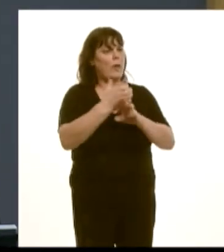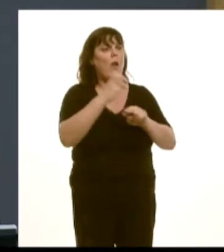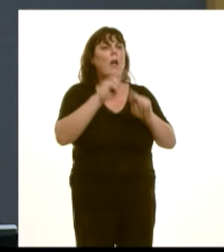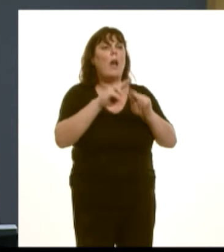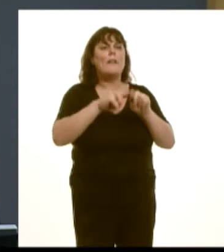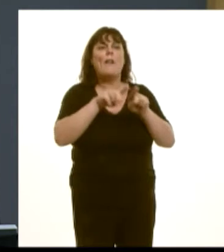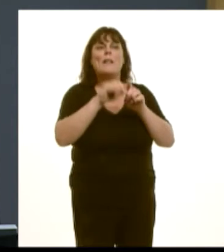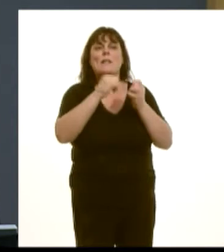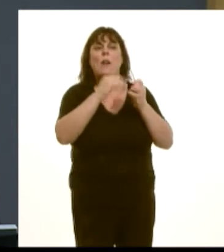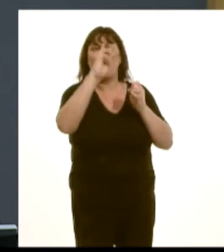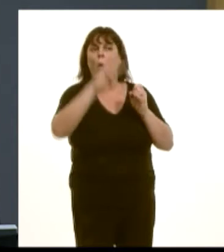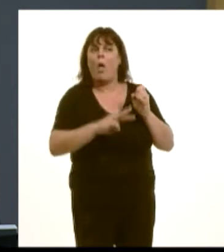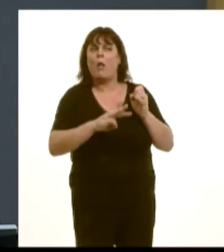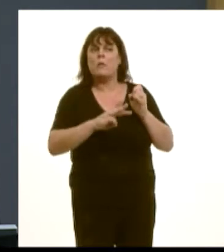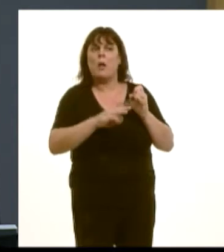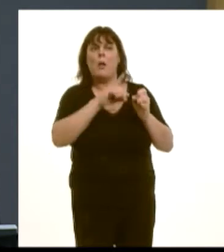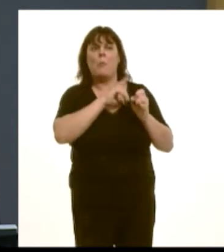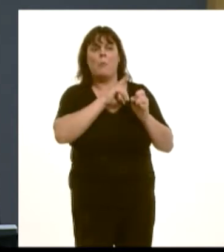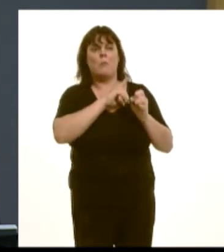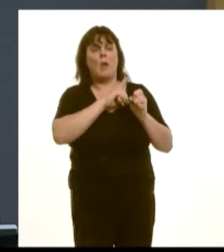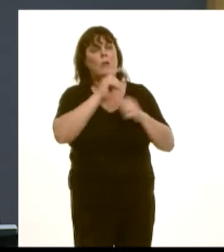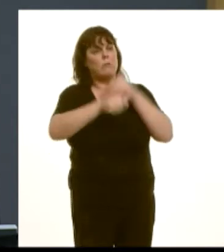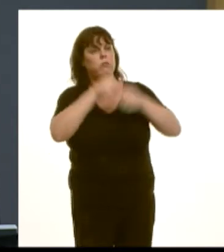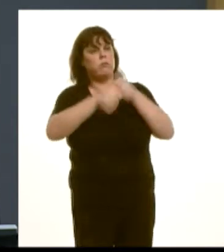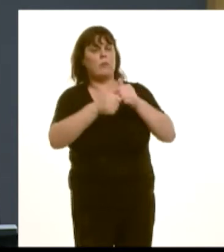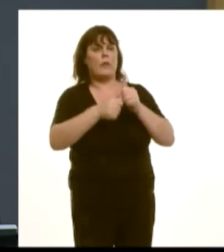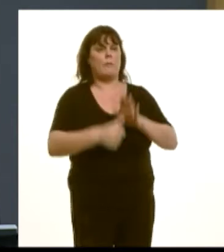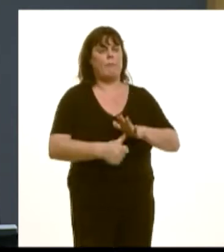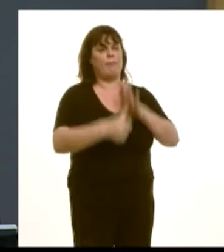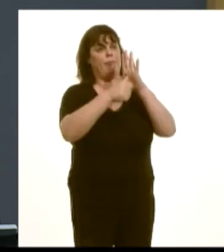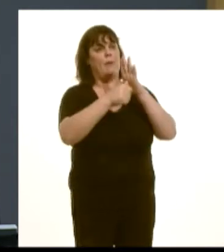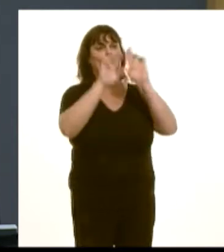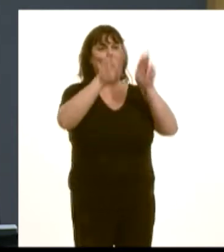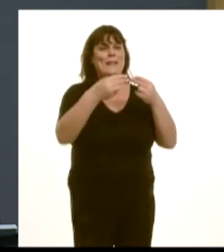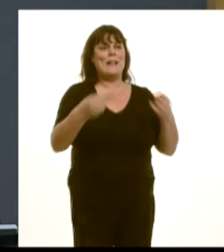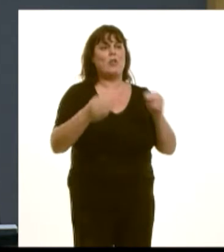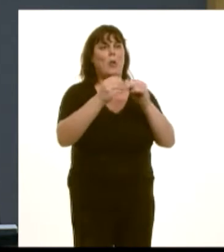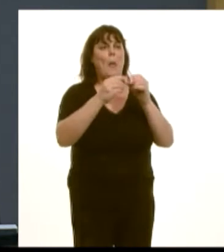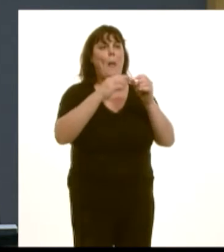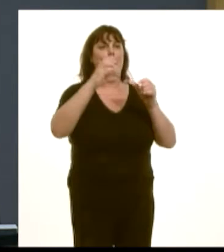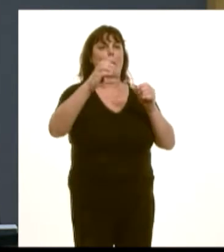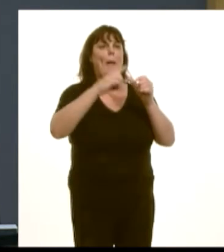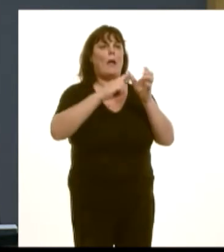Wales that the prestigious International Baccalaureate organisation, based in Cardiff Gate in Pontprennau,